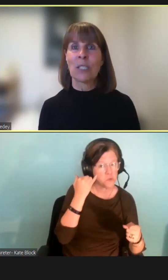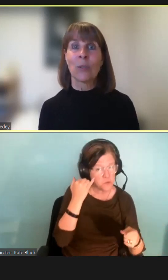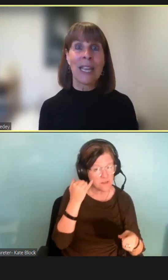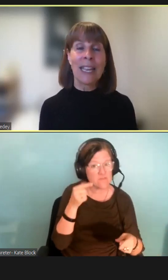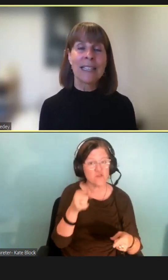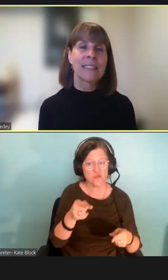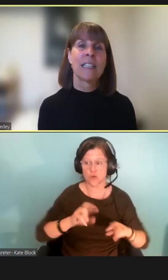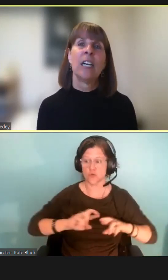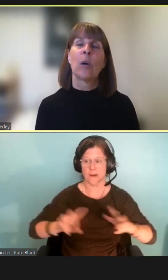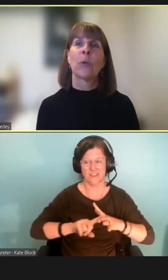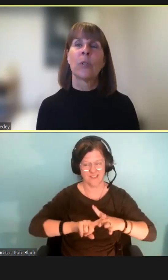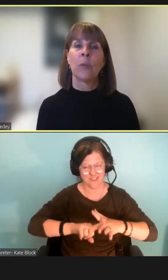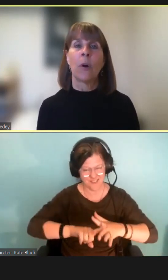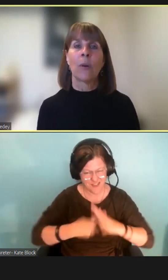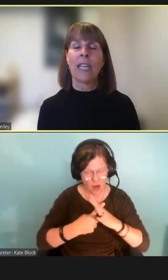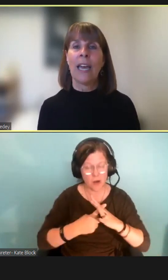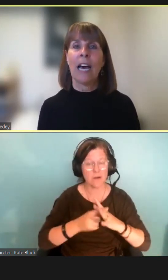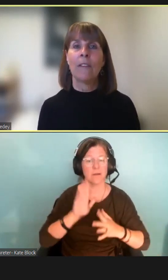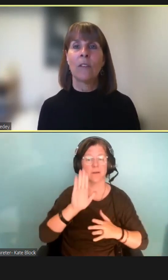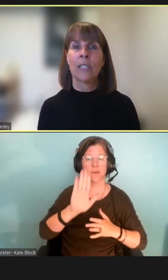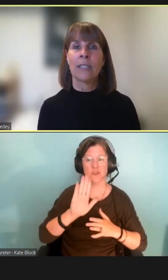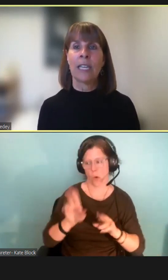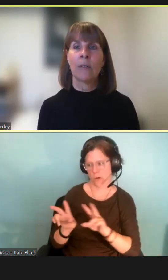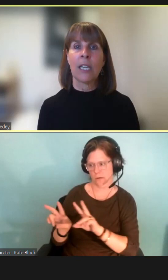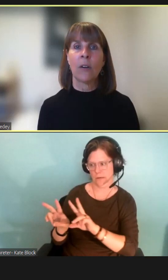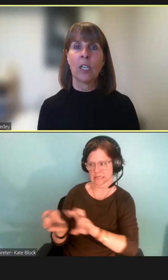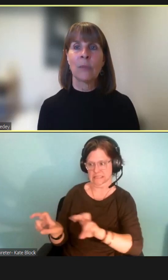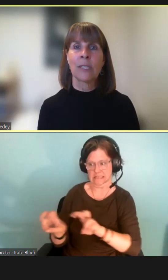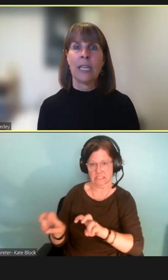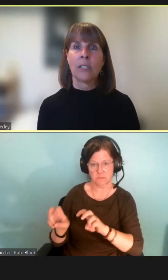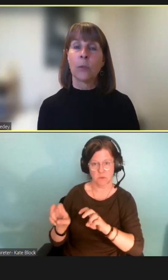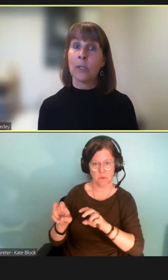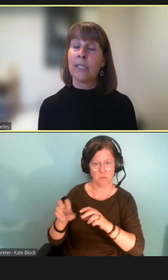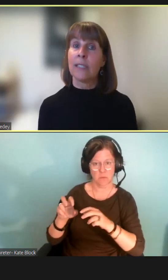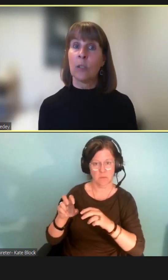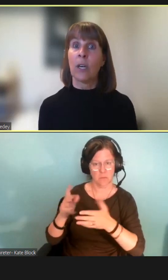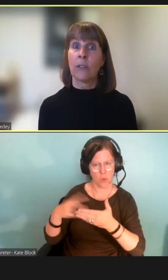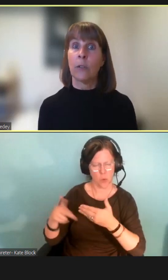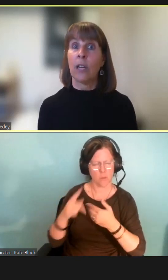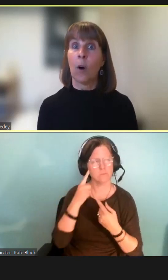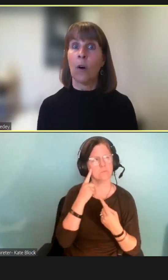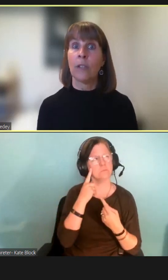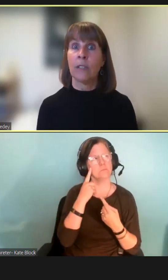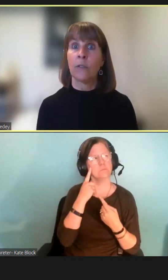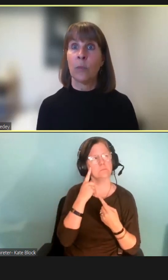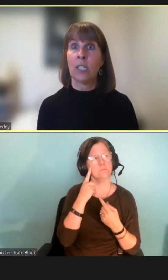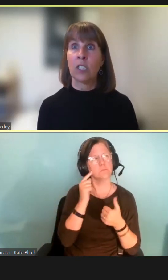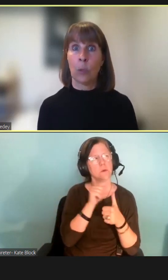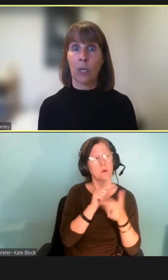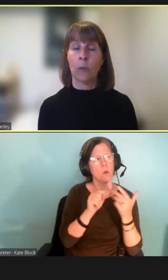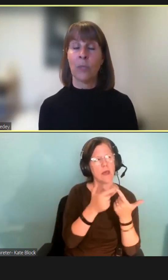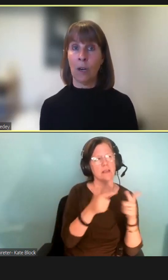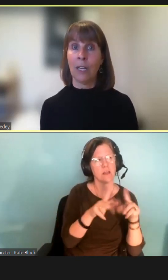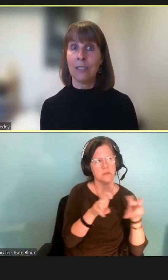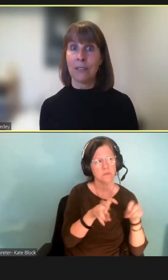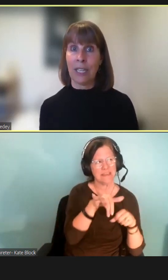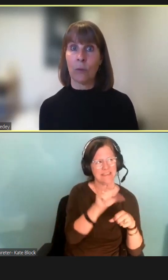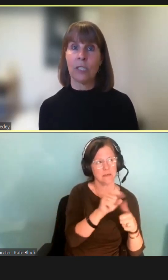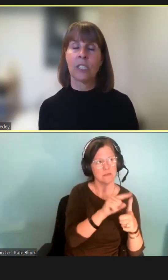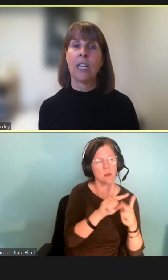enhance a program you already have looking at language outcomes to really think about if you have all the information above and beyond language